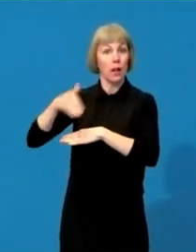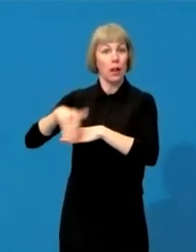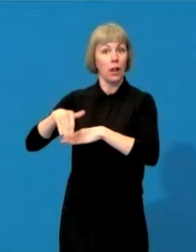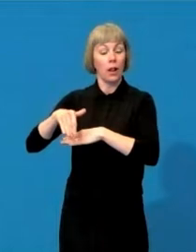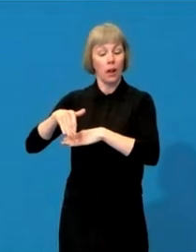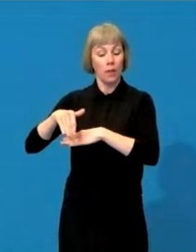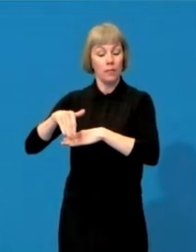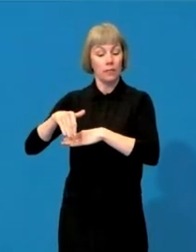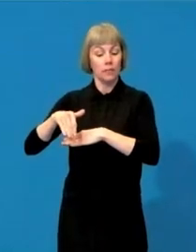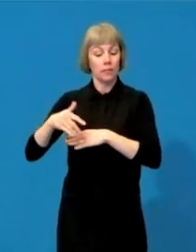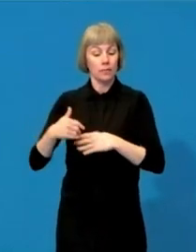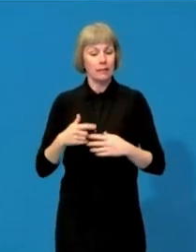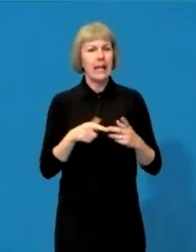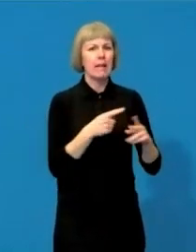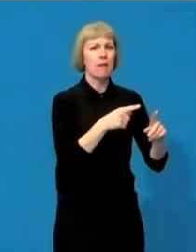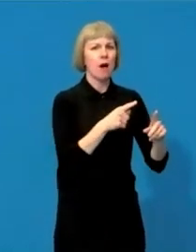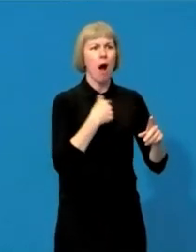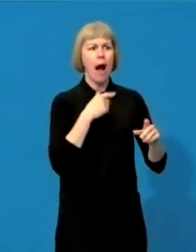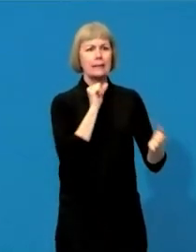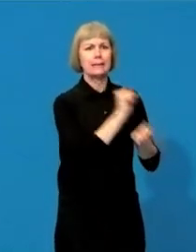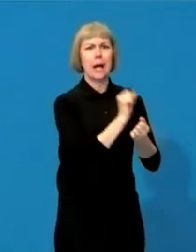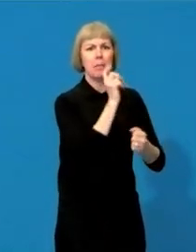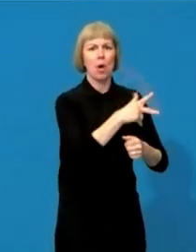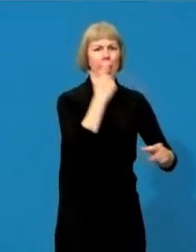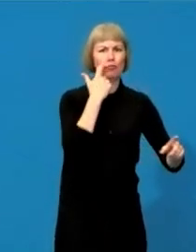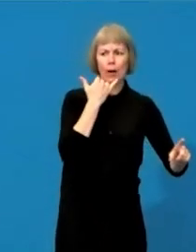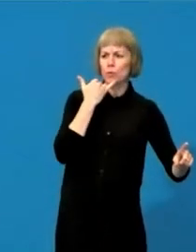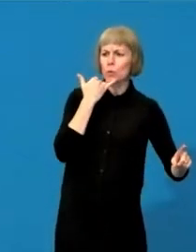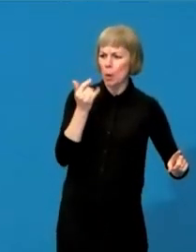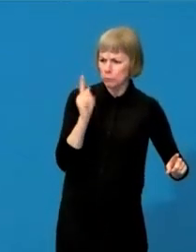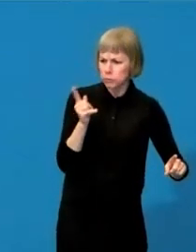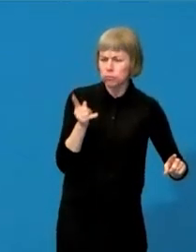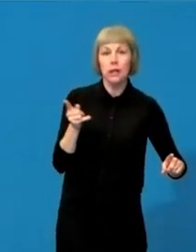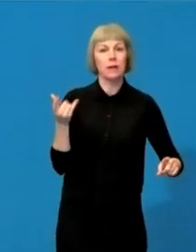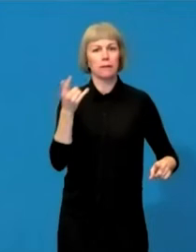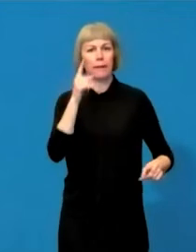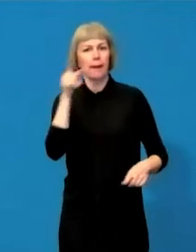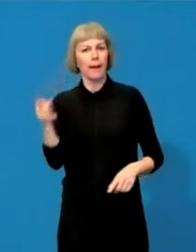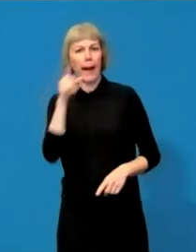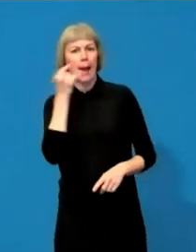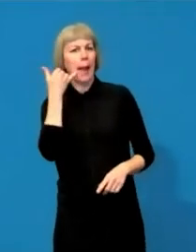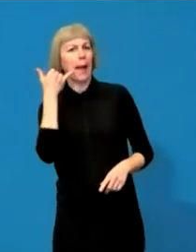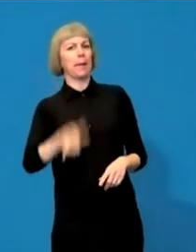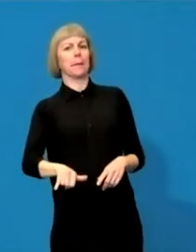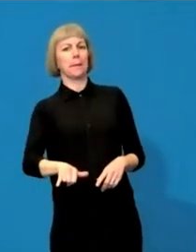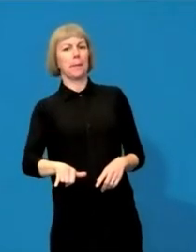booth, they can just hang that phone up on me. If I'm in person, you can't just hang your phone up on me then, you know.